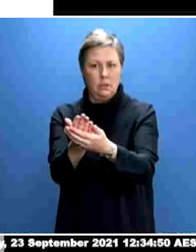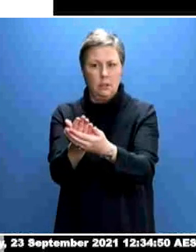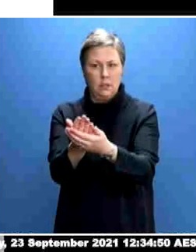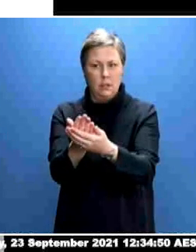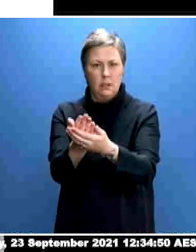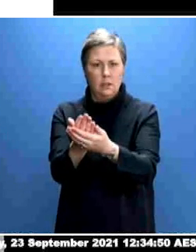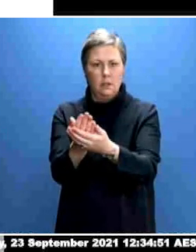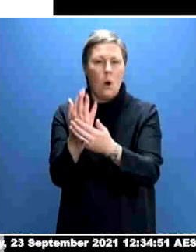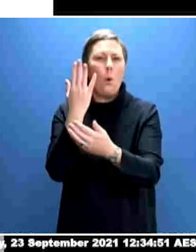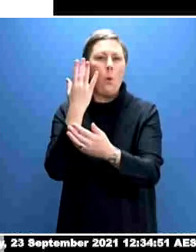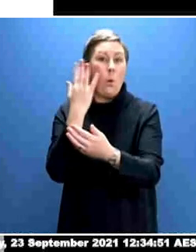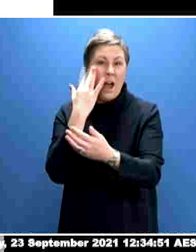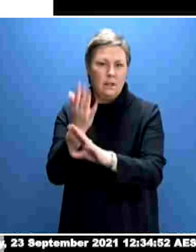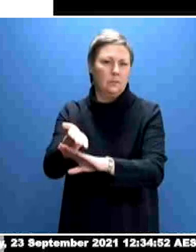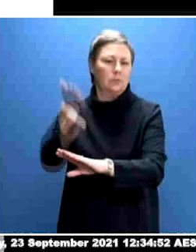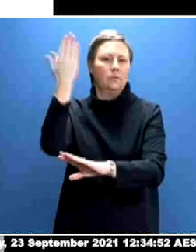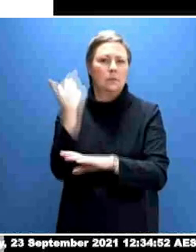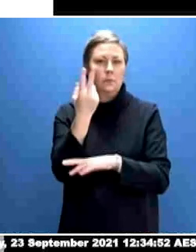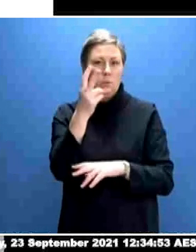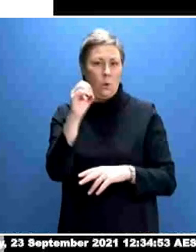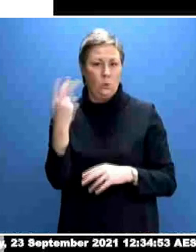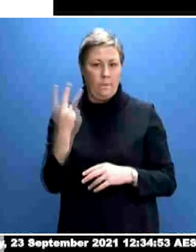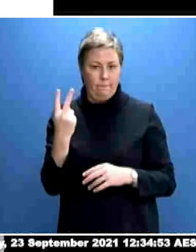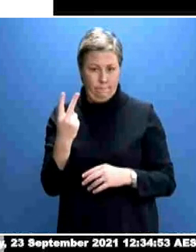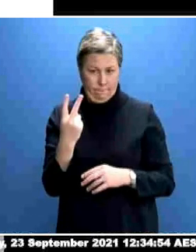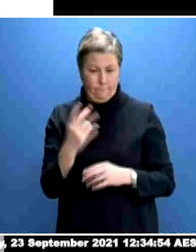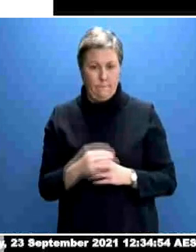proposal back in 2012 was being pursued.